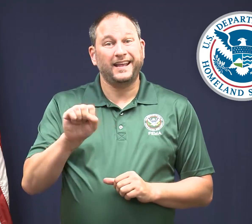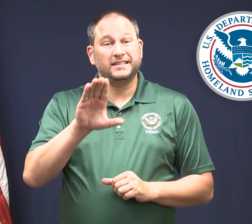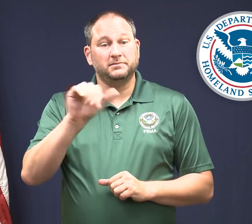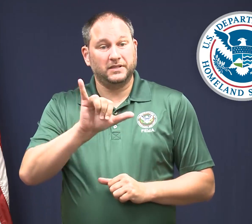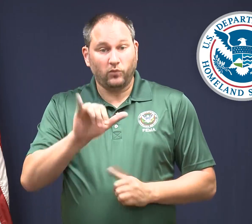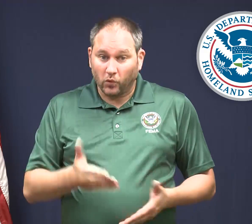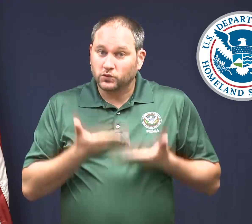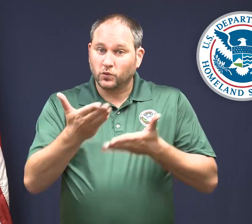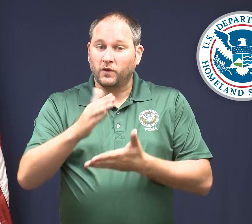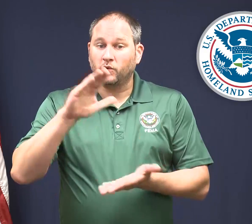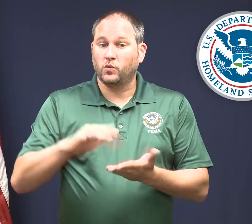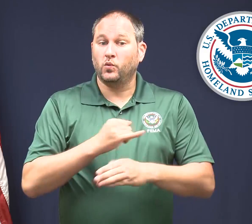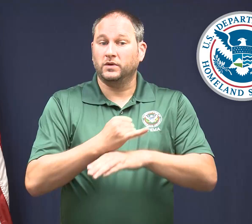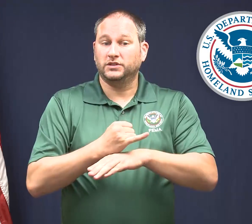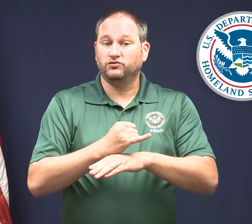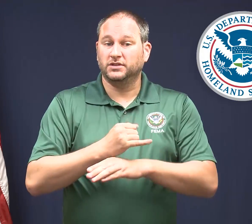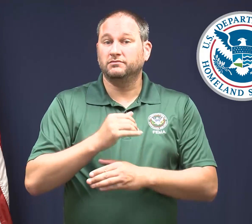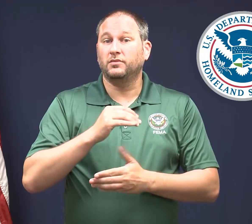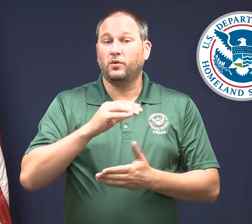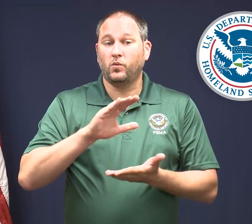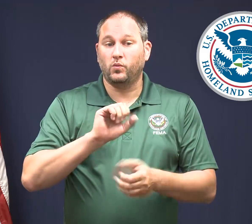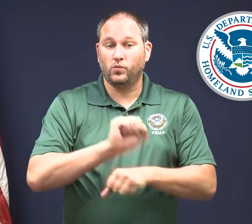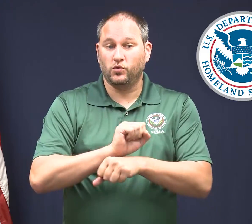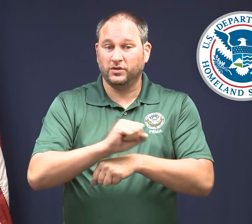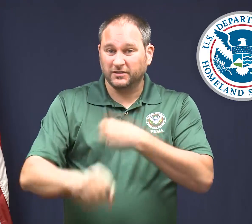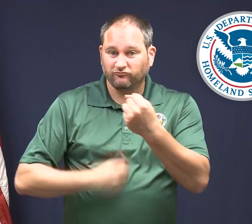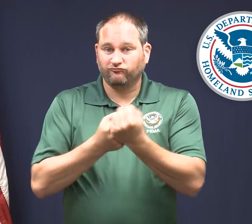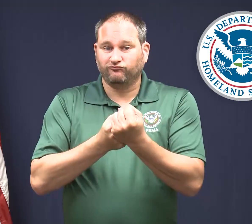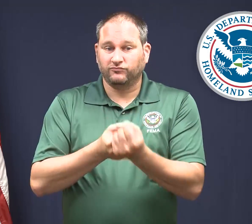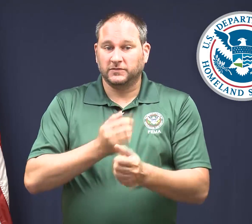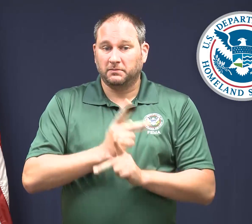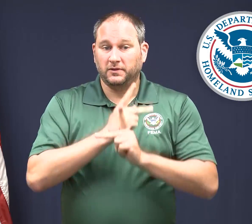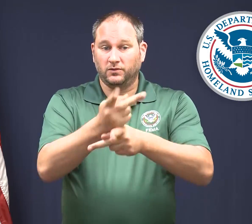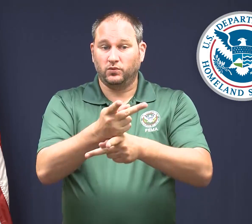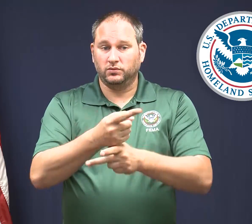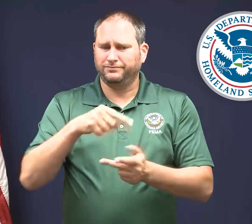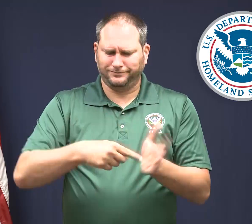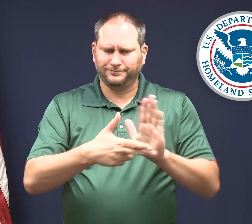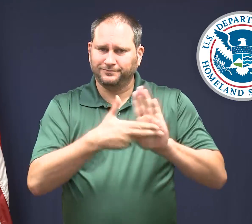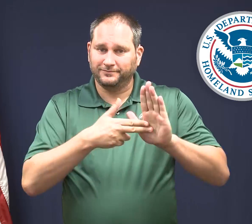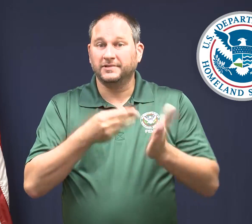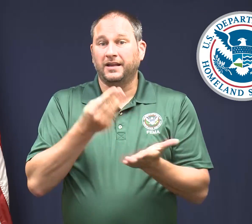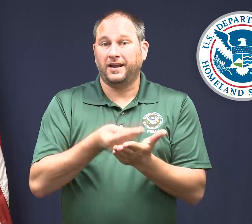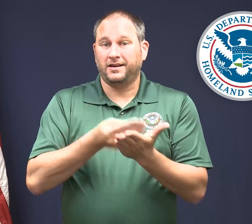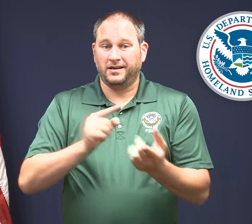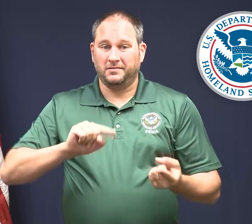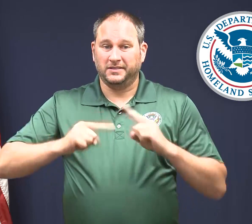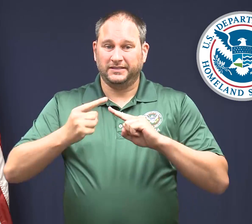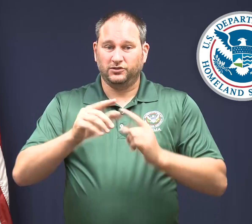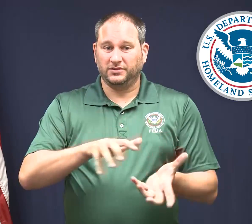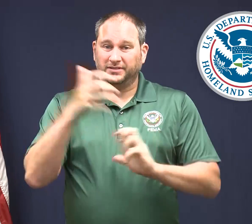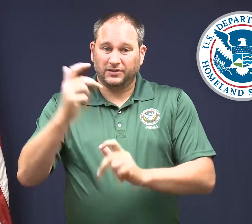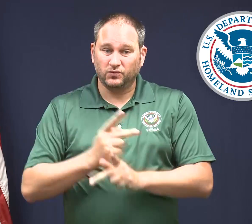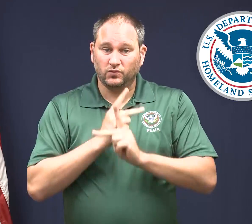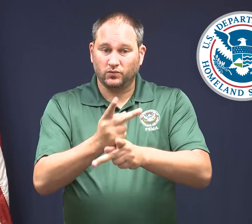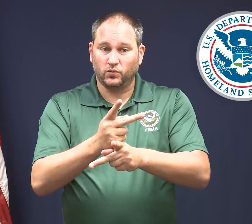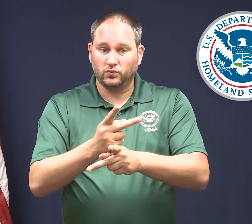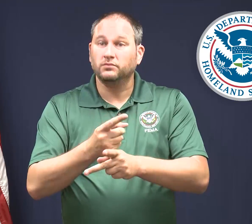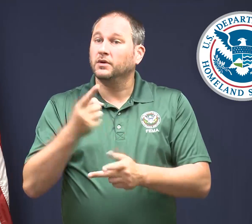SBA also offers low-interest working capital loans (called Economic Injury Disaster Loans)